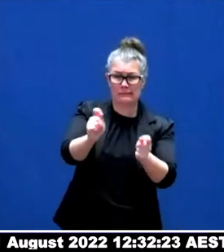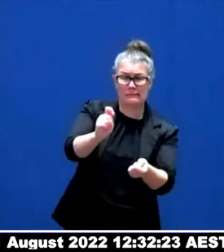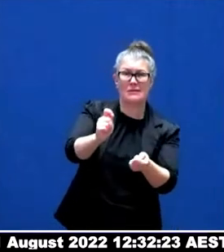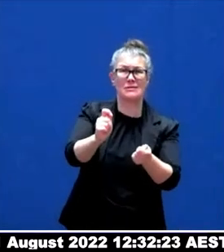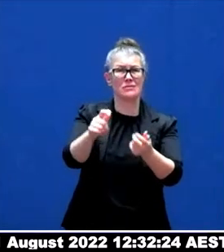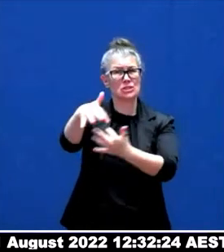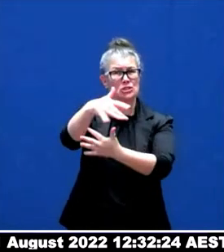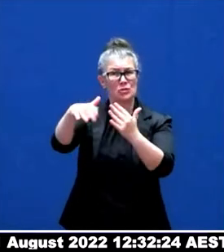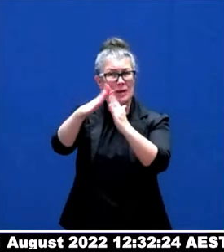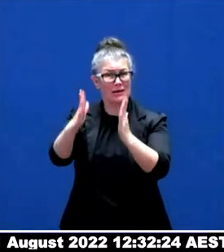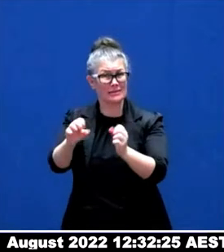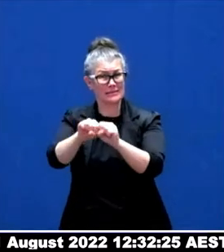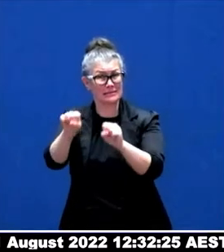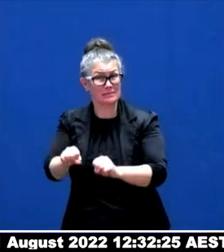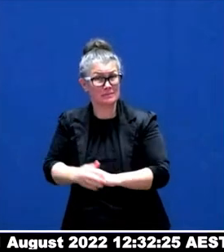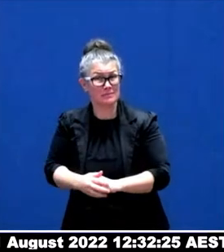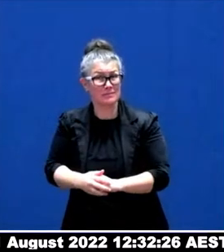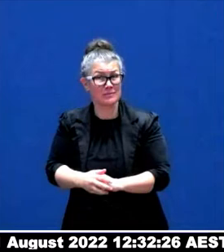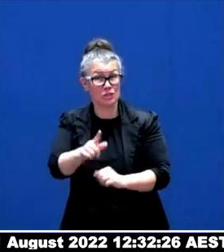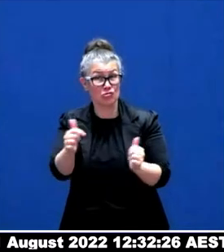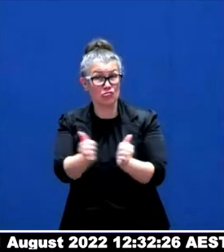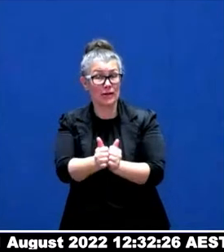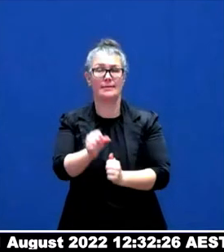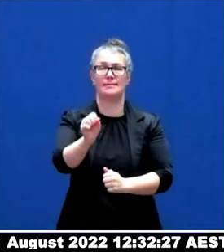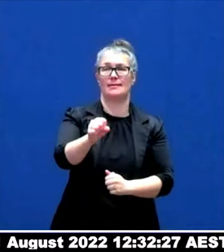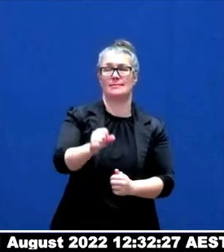Would you agree with that? ZOE DENDLE: Yes, I would.